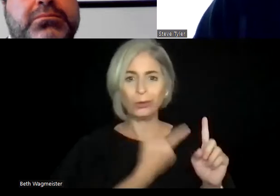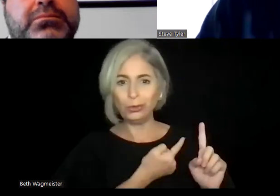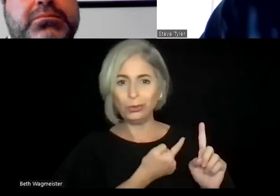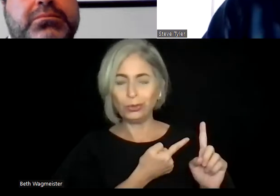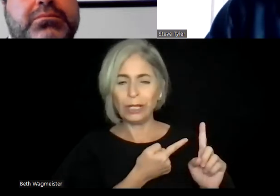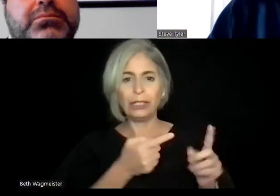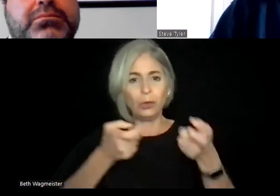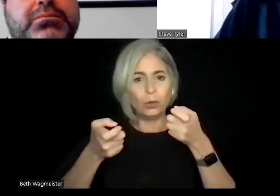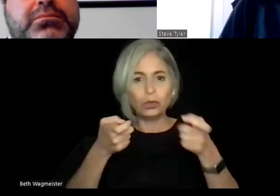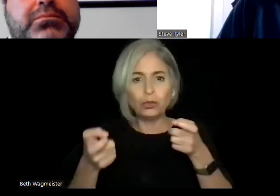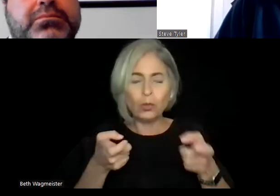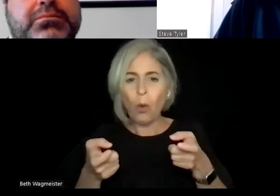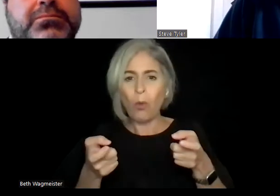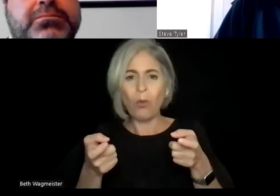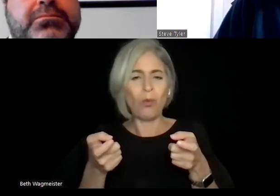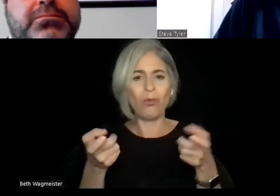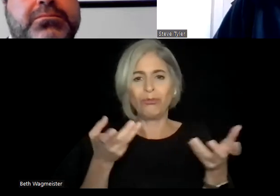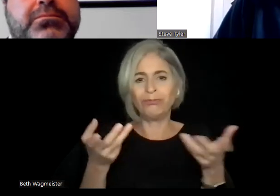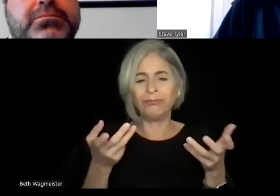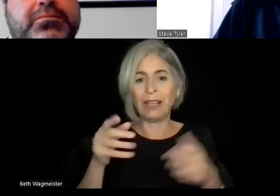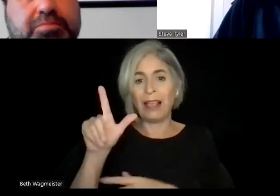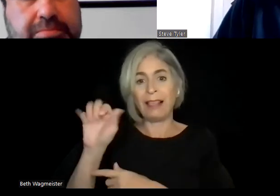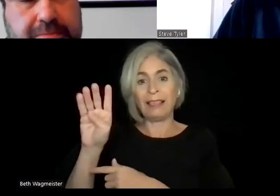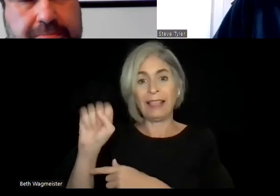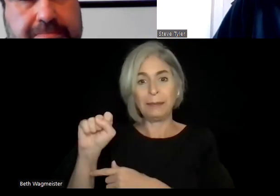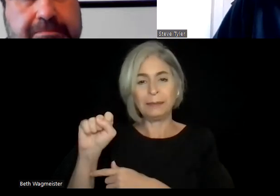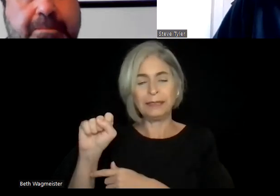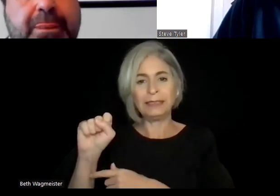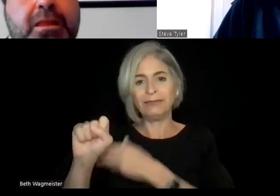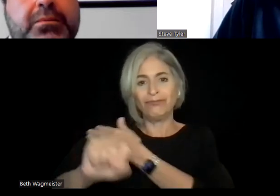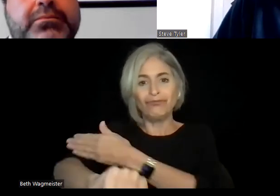the technology can offer. The idea of controlling